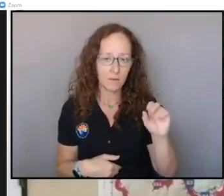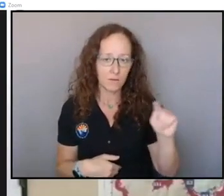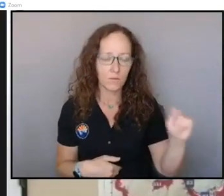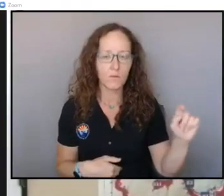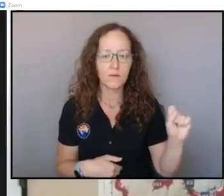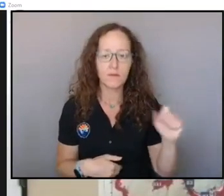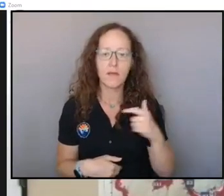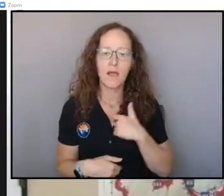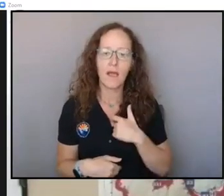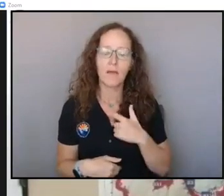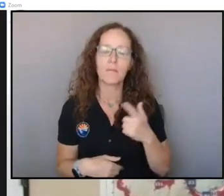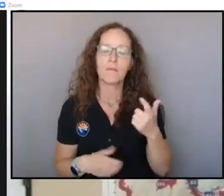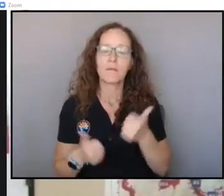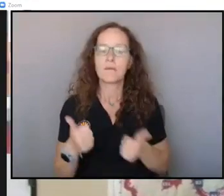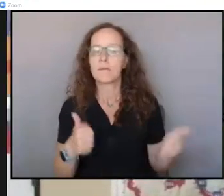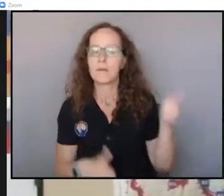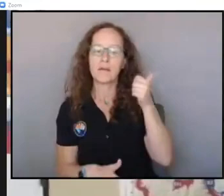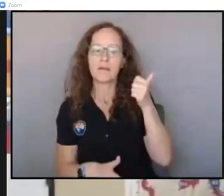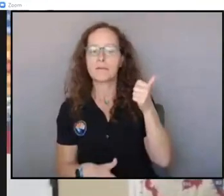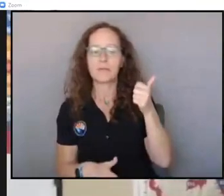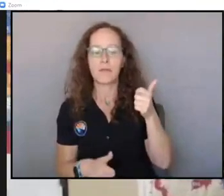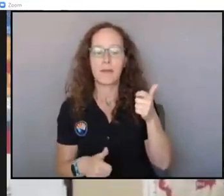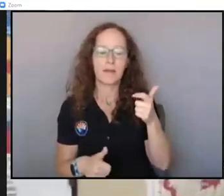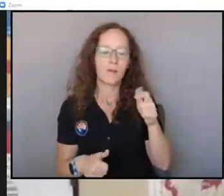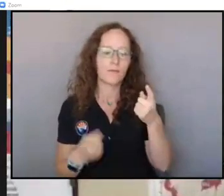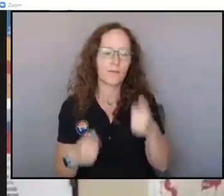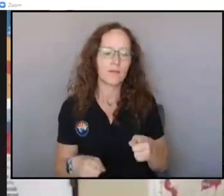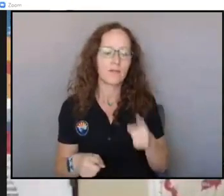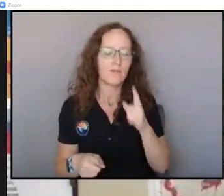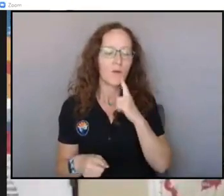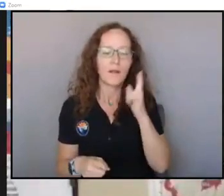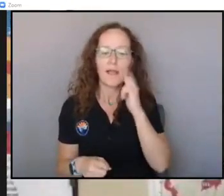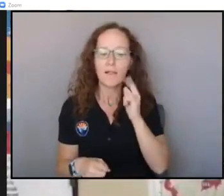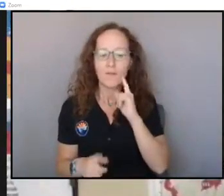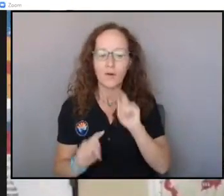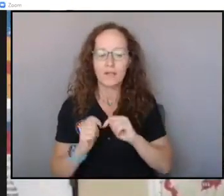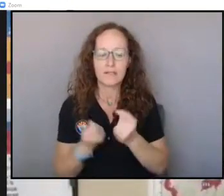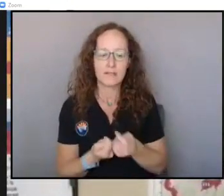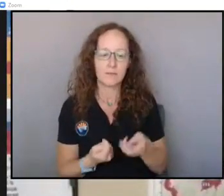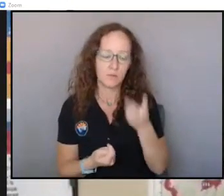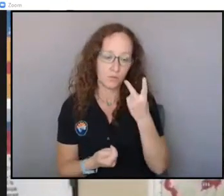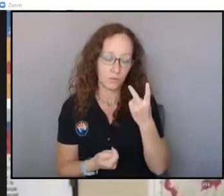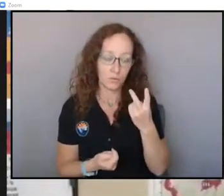ONE OF THE GREAT THINGS WE ARE OBSERVING OVER THE LAST COUPLE DAYS, THAT WE HAVE HEARD FROM THE WEATHERMAN AND